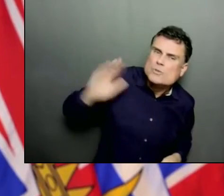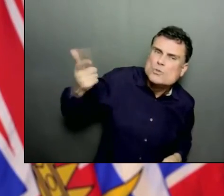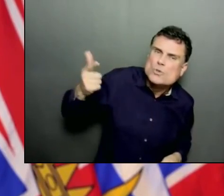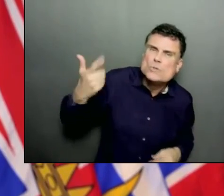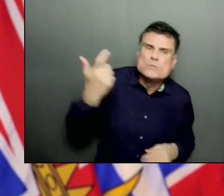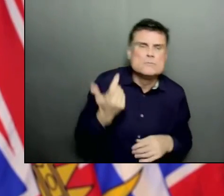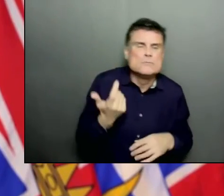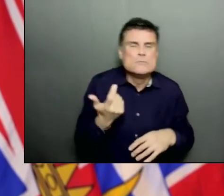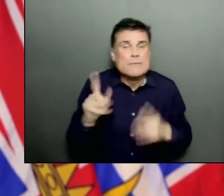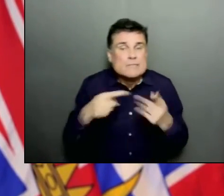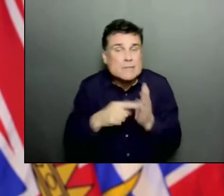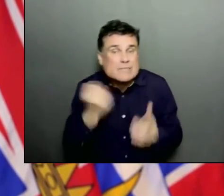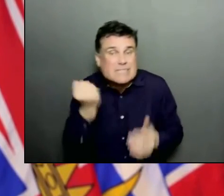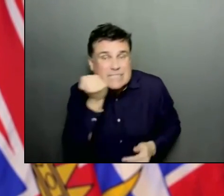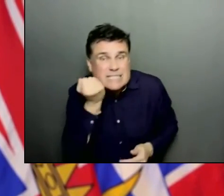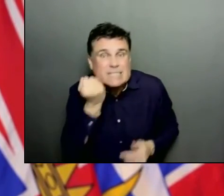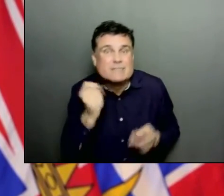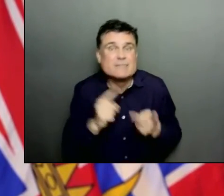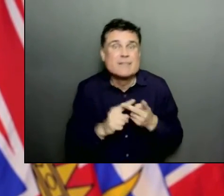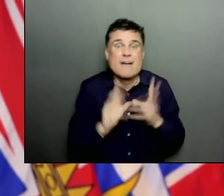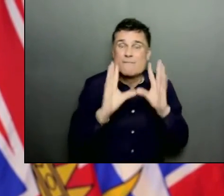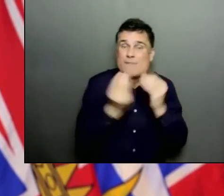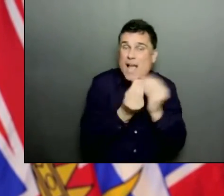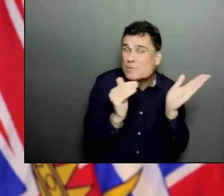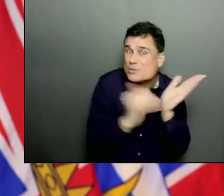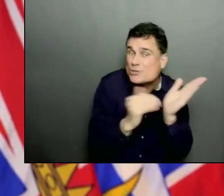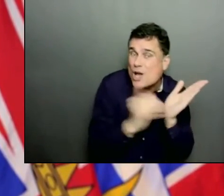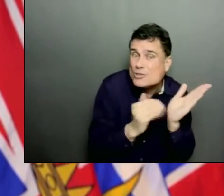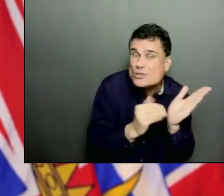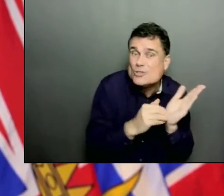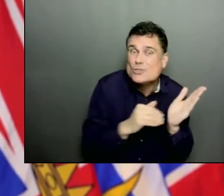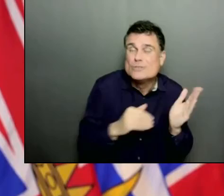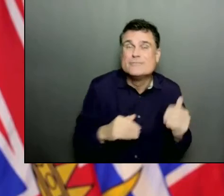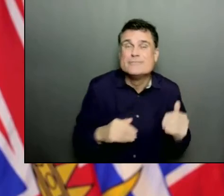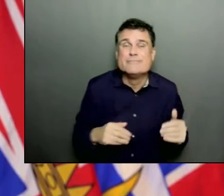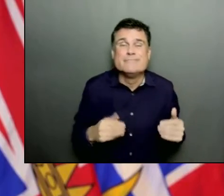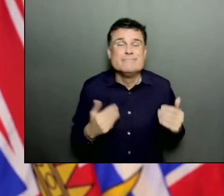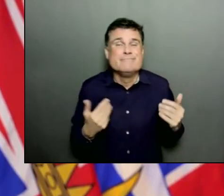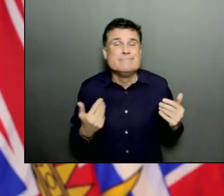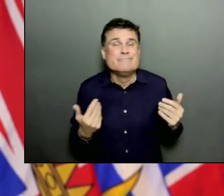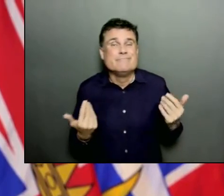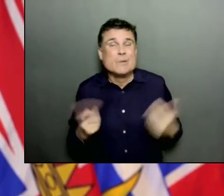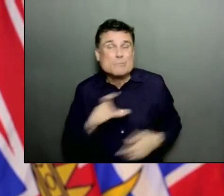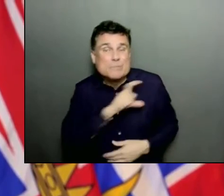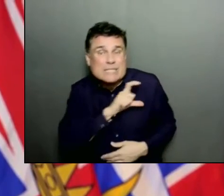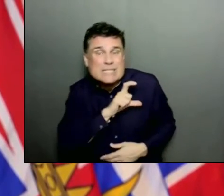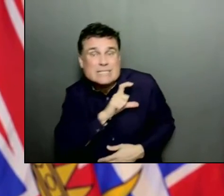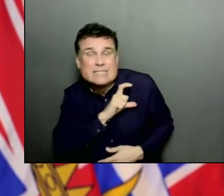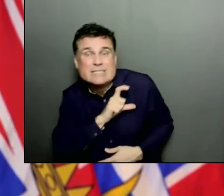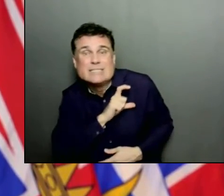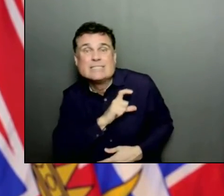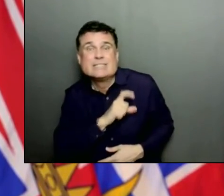essential workers, from police and fire services and people who work in our food processing plants.